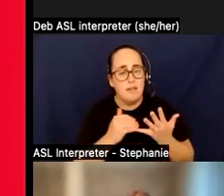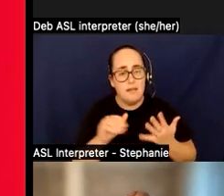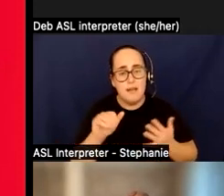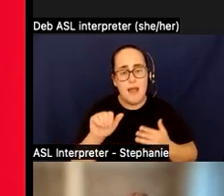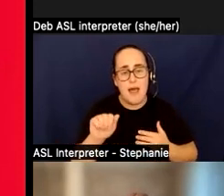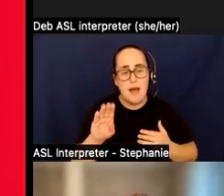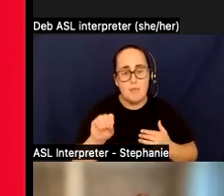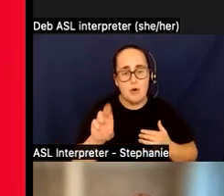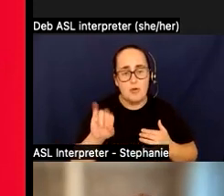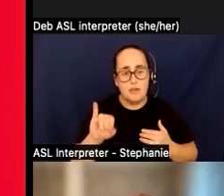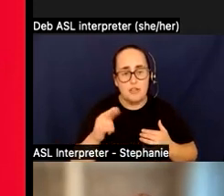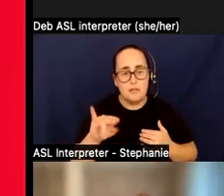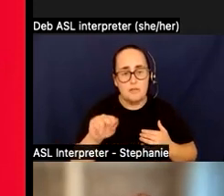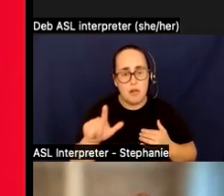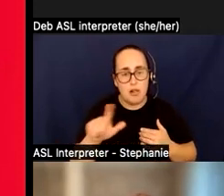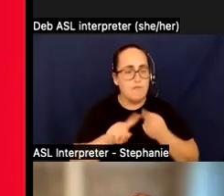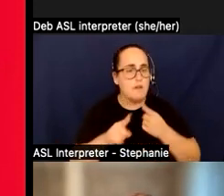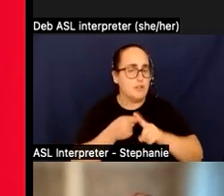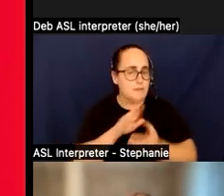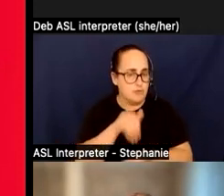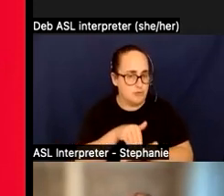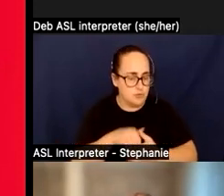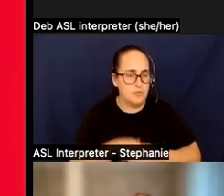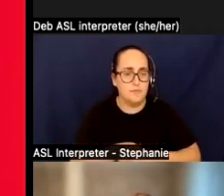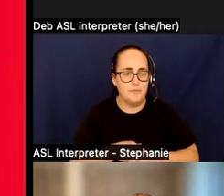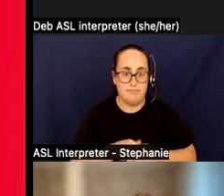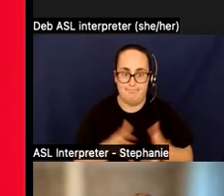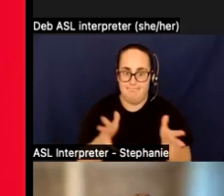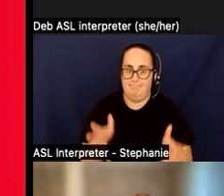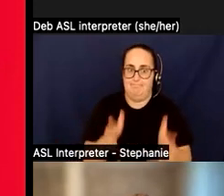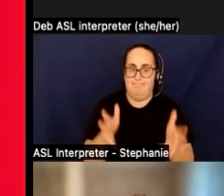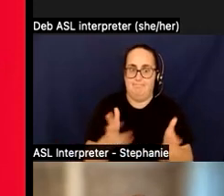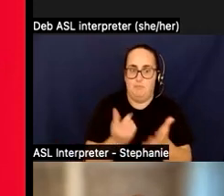recommend that everyone review the White Goose Flying Report and the calls to action from the